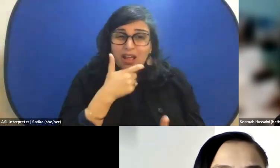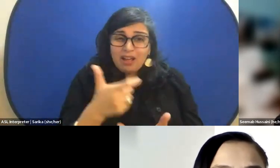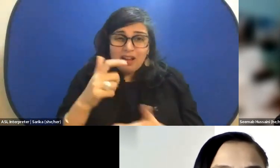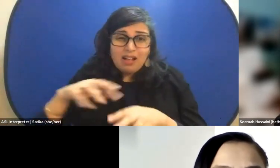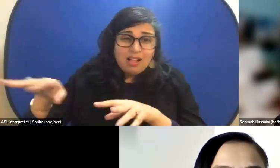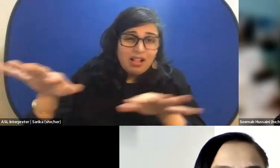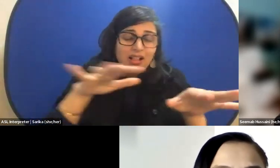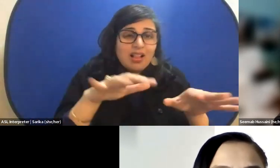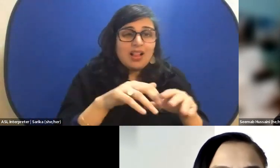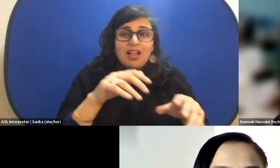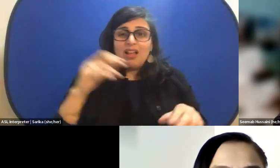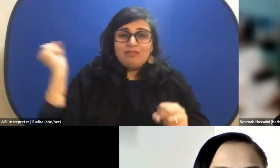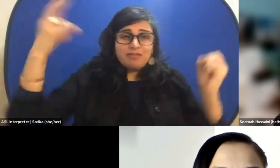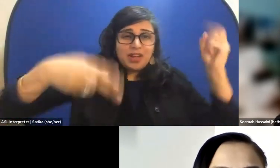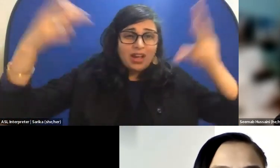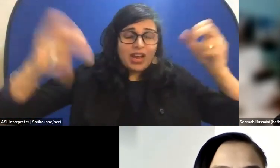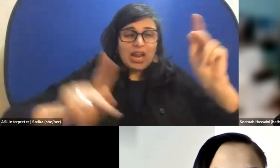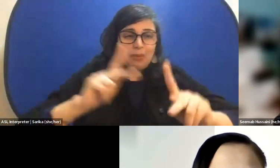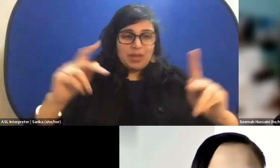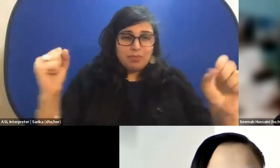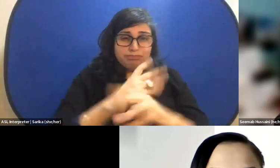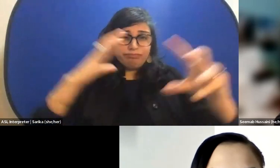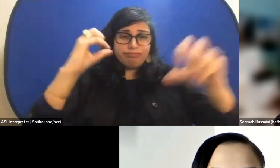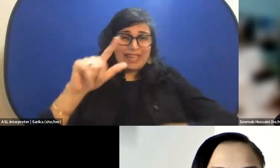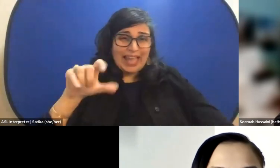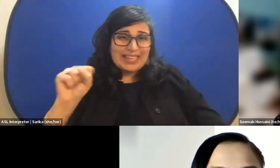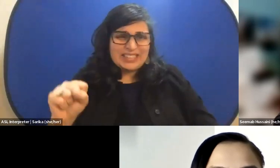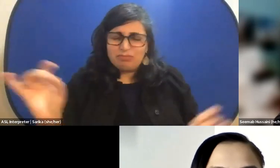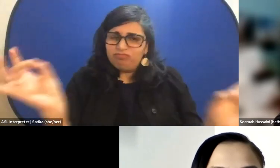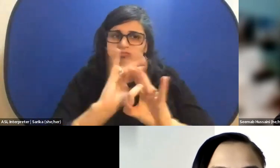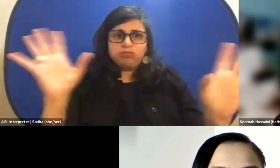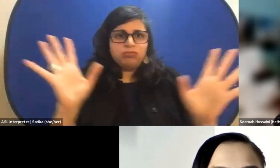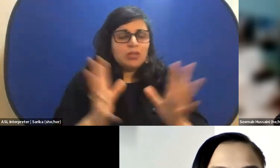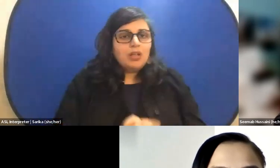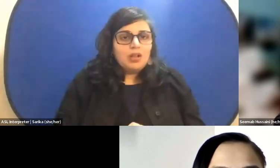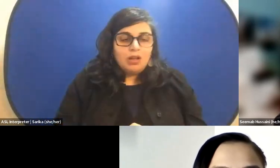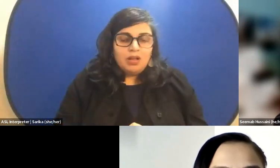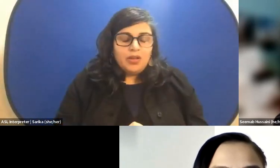metric of measurement. And every time that I've